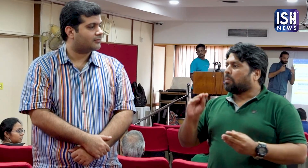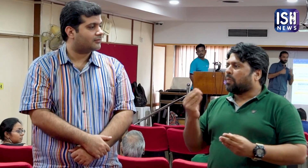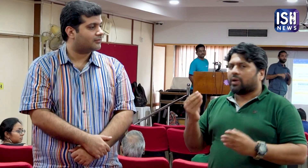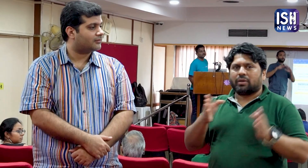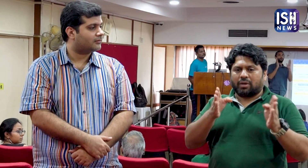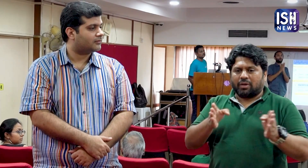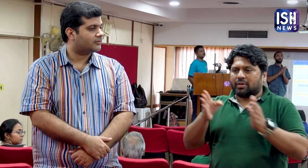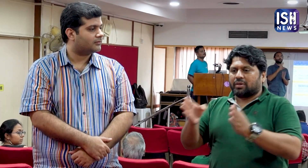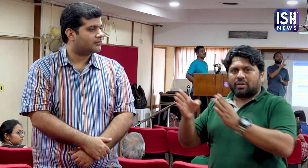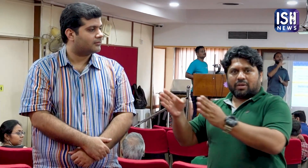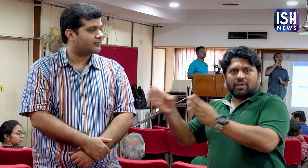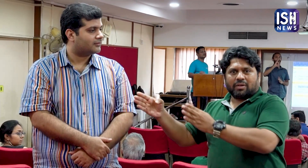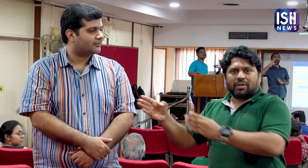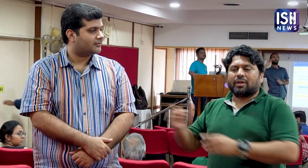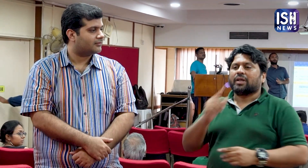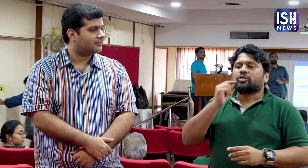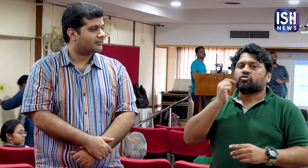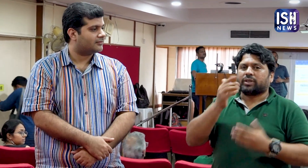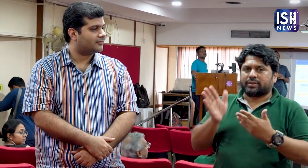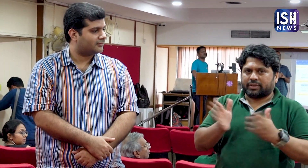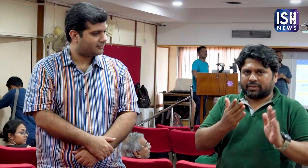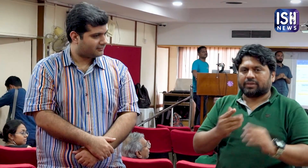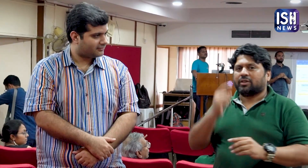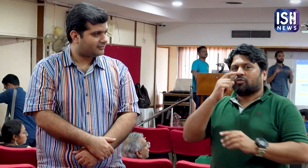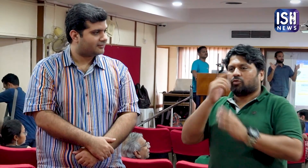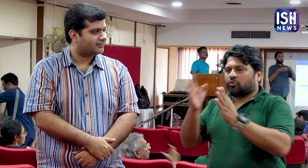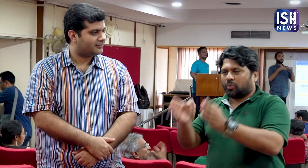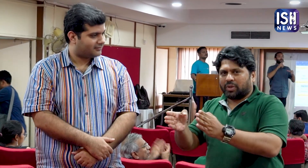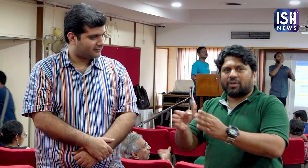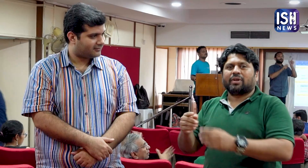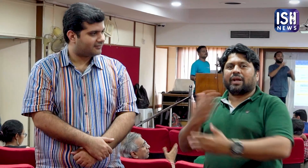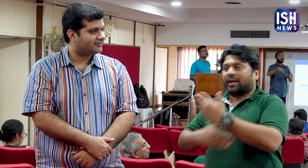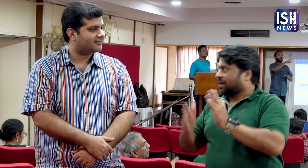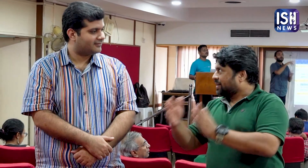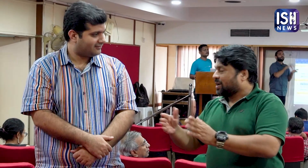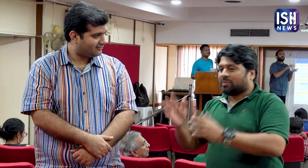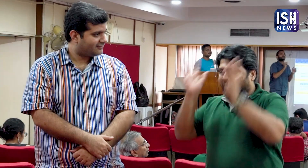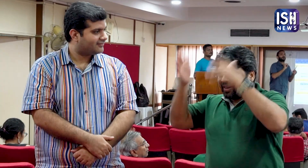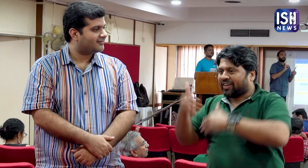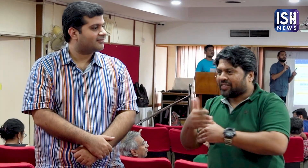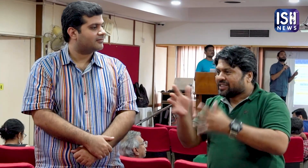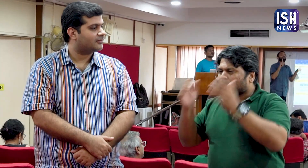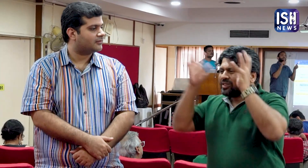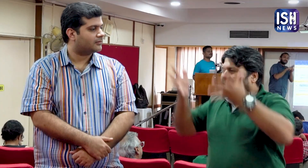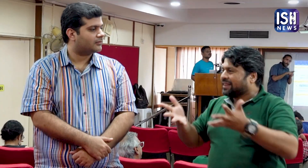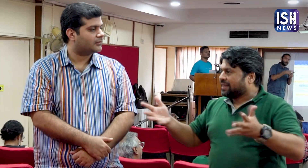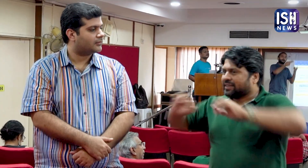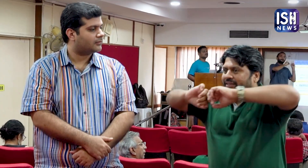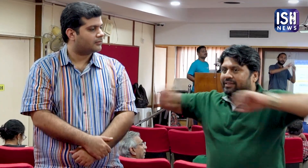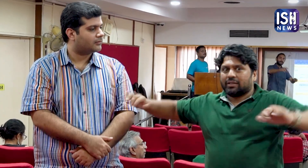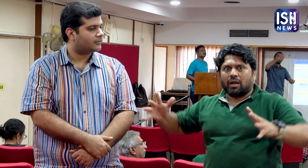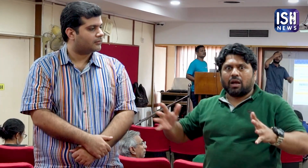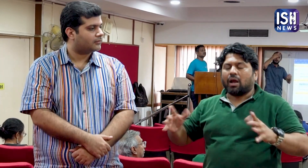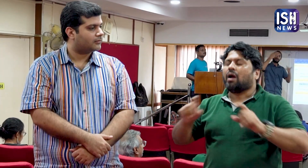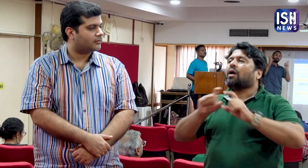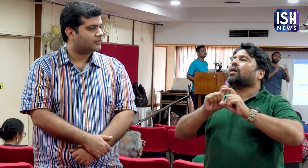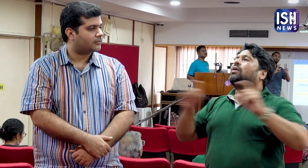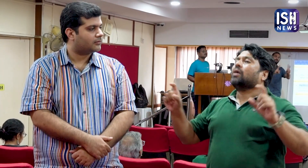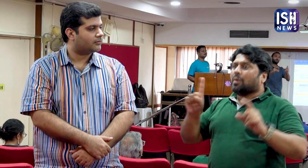Hence, we have a compartment for men, women, handicap, luggage, etc.